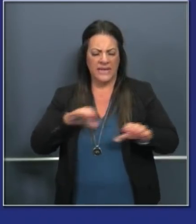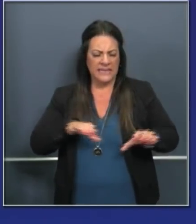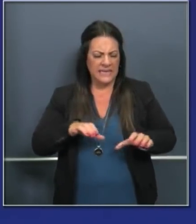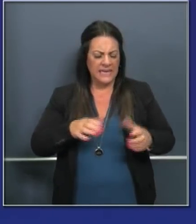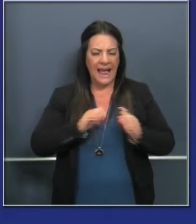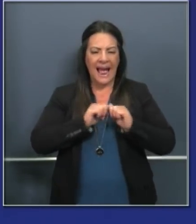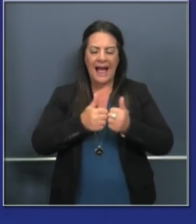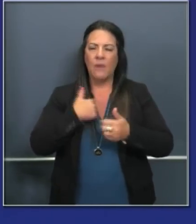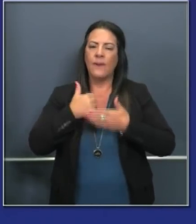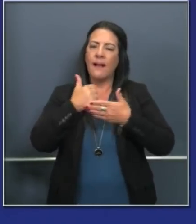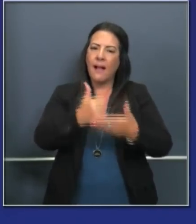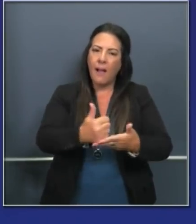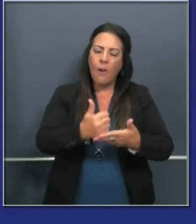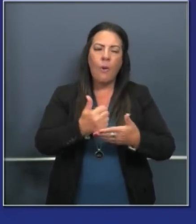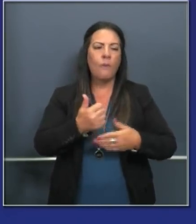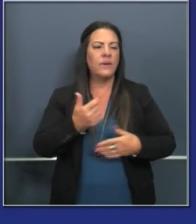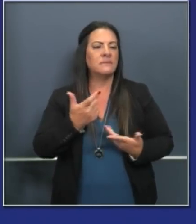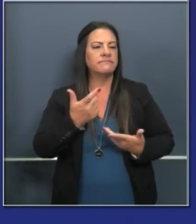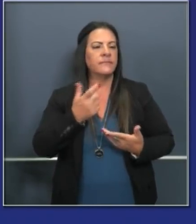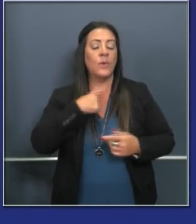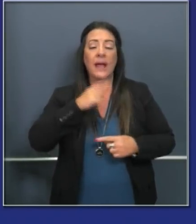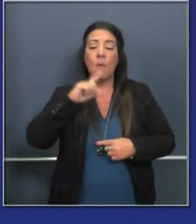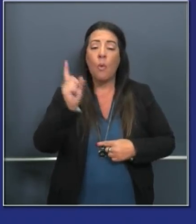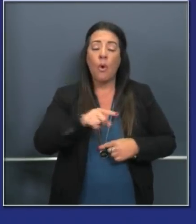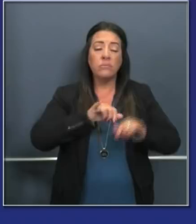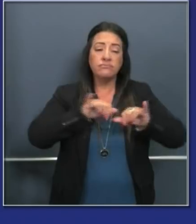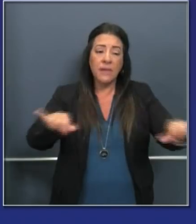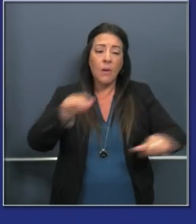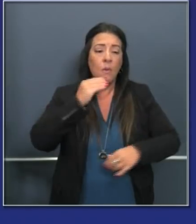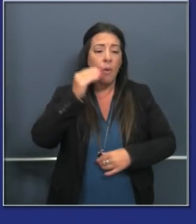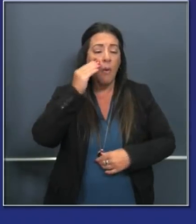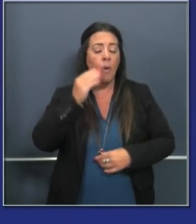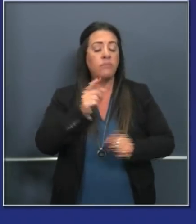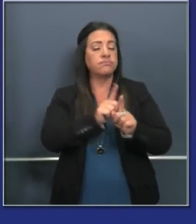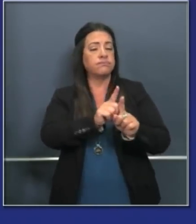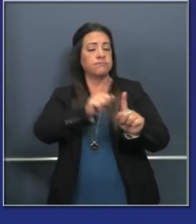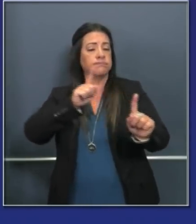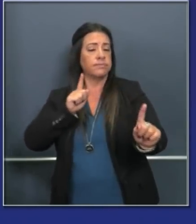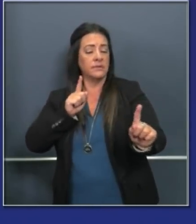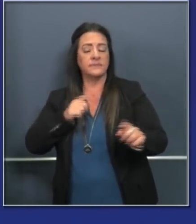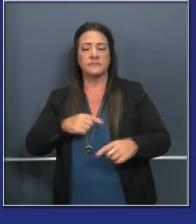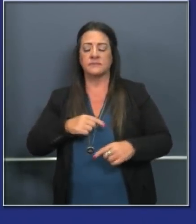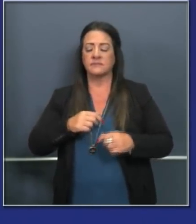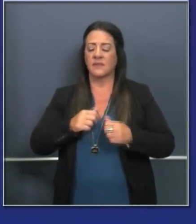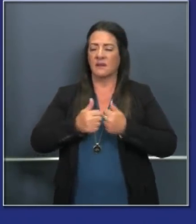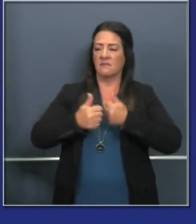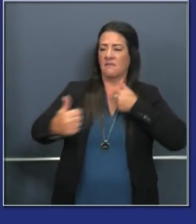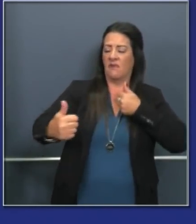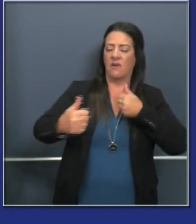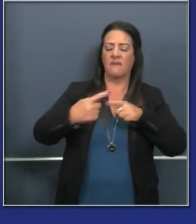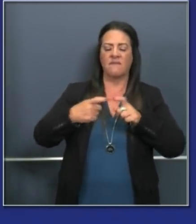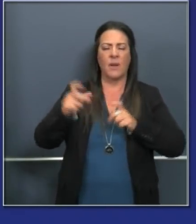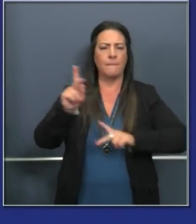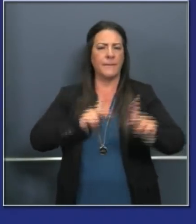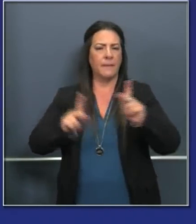CARE DELIVERY SYSTEM INTERVENTIONS WHAT WE REFER TO. IN TECHNICAL TERMS AS NON PHARMACEUTICAL. INTERVENTIONS